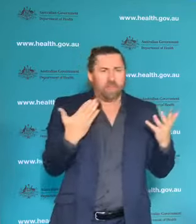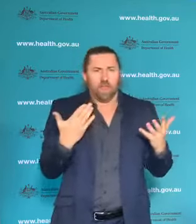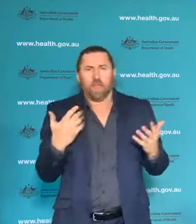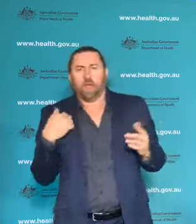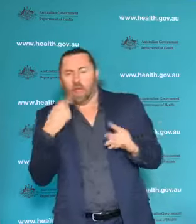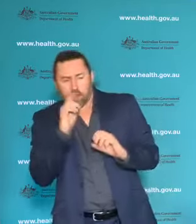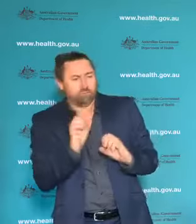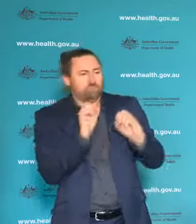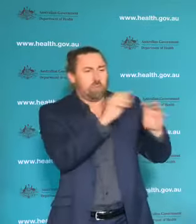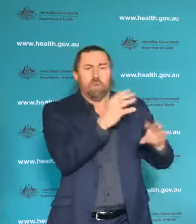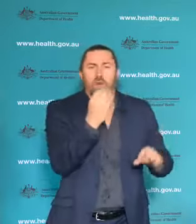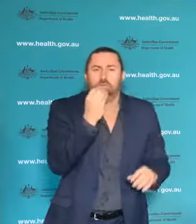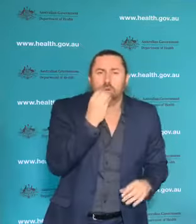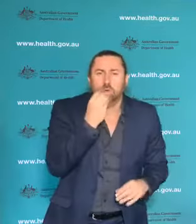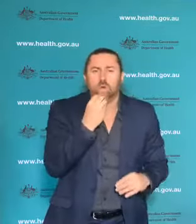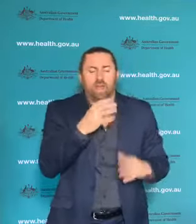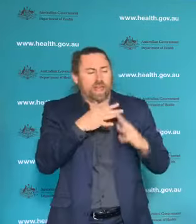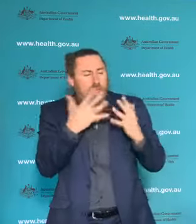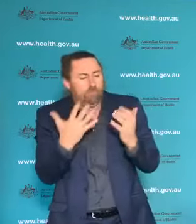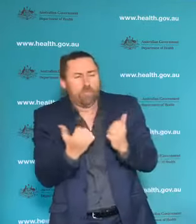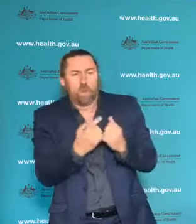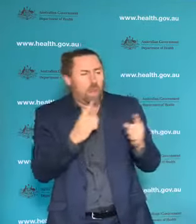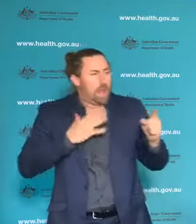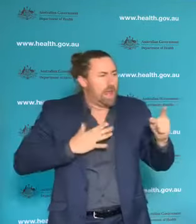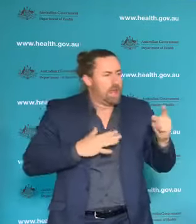supplies on their doorstep, but please also